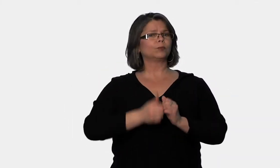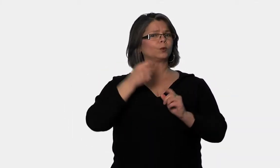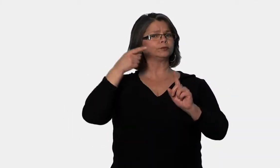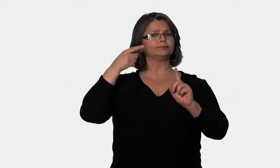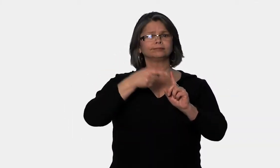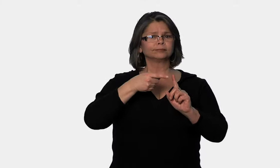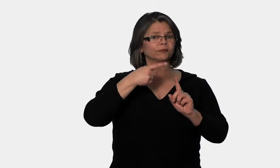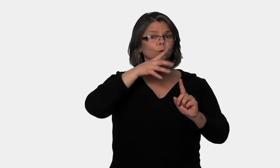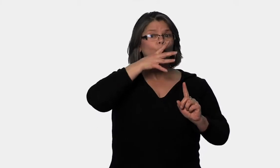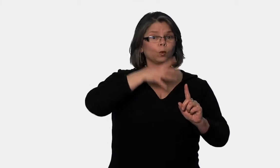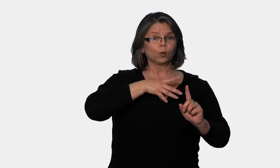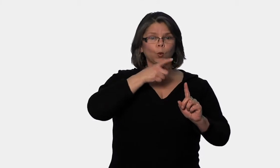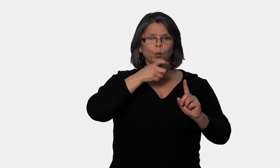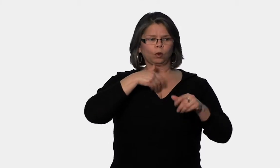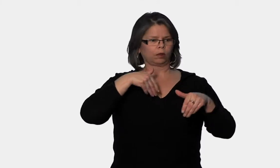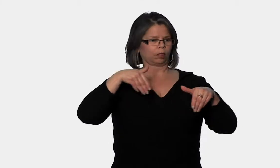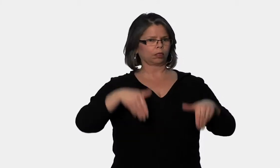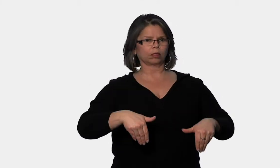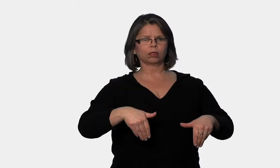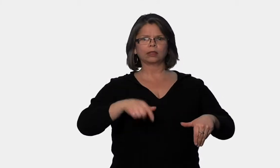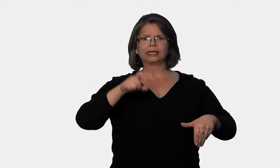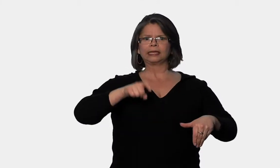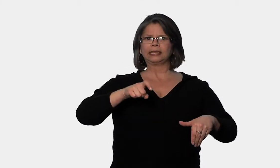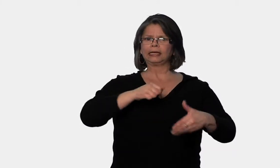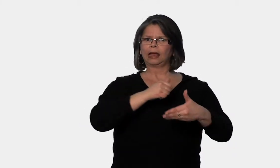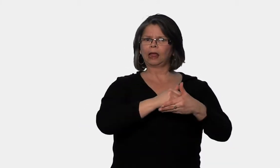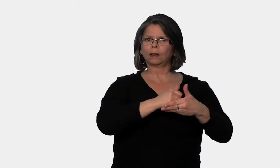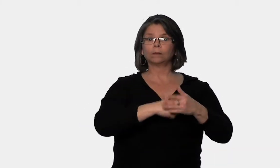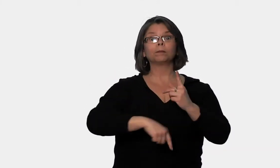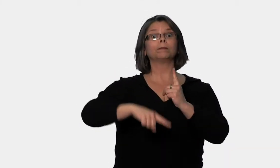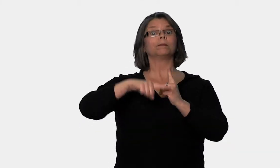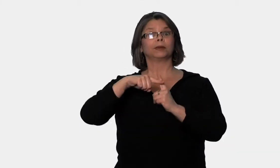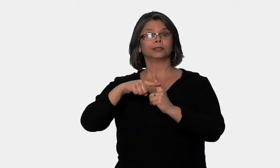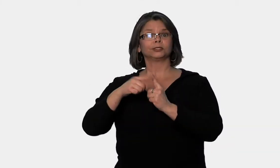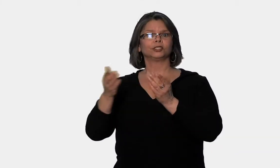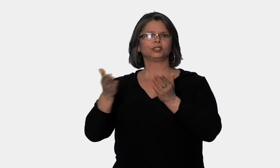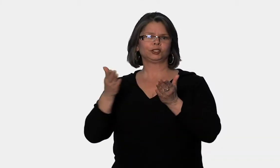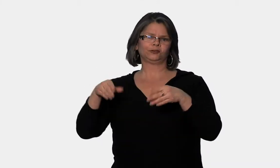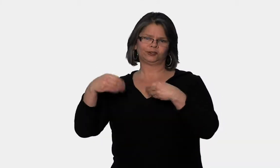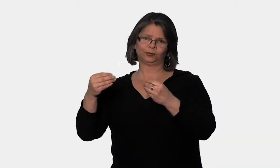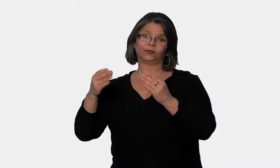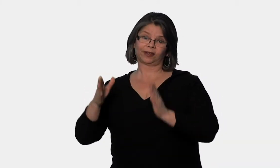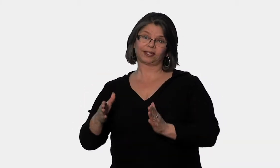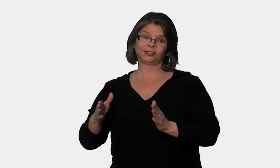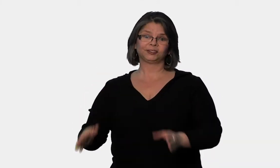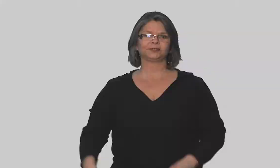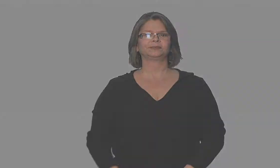especially for vulnerable women and service providers.